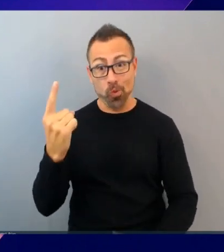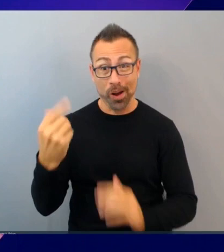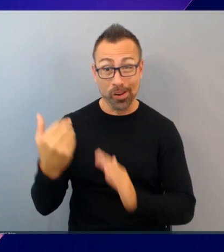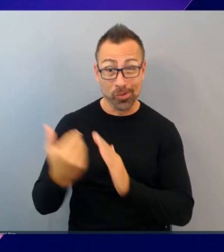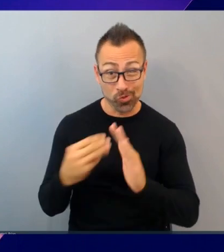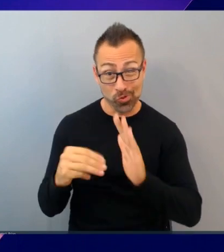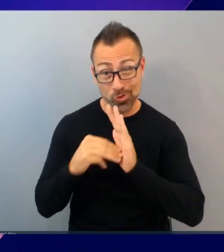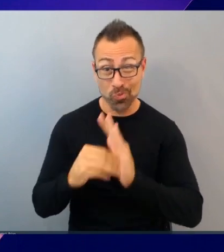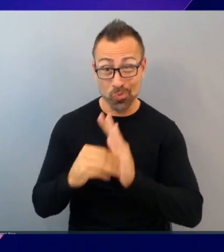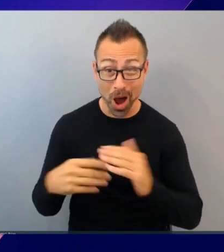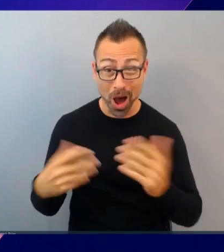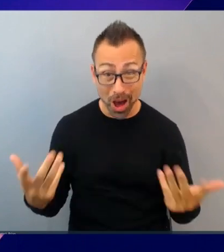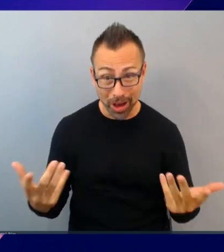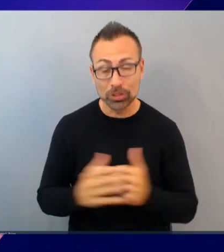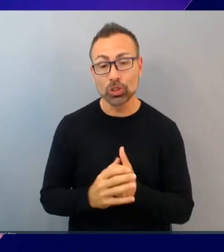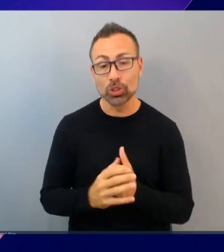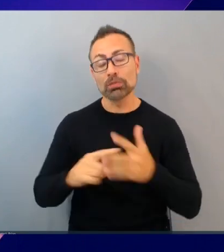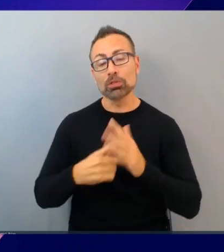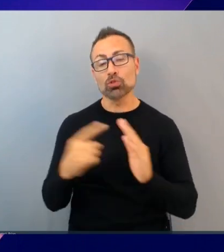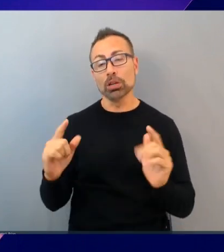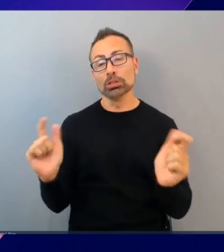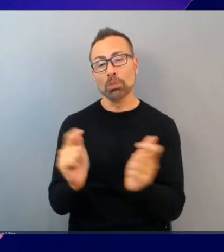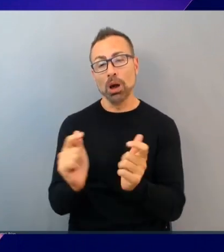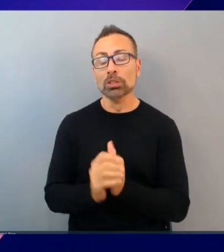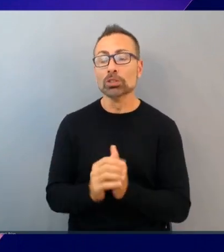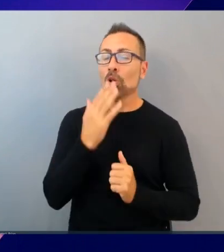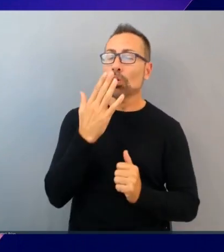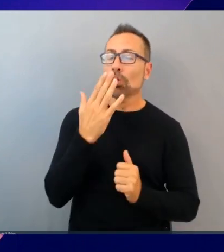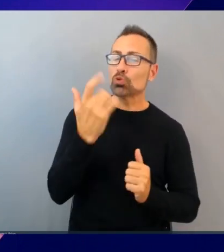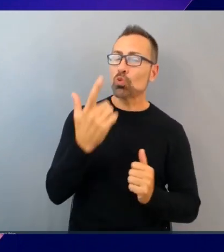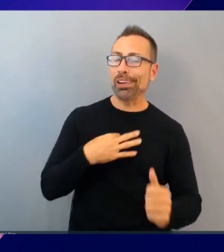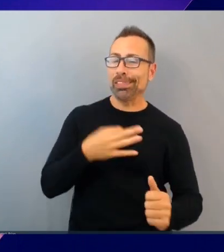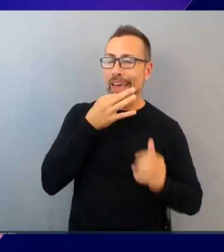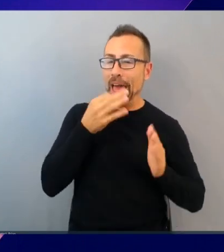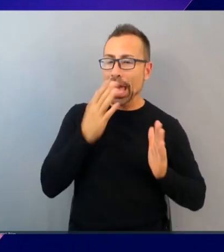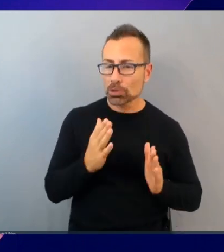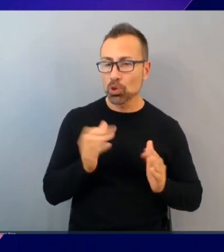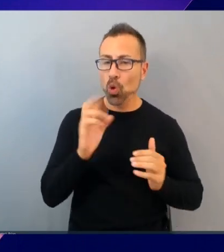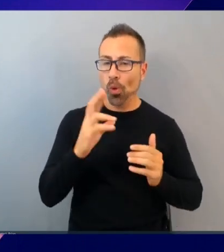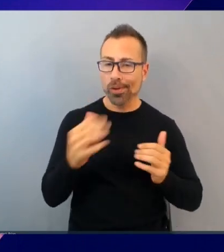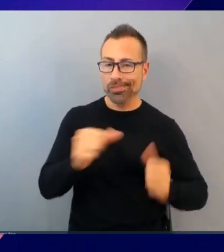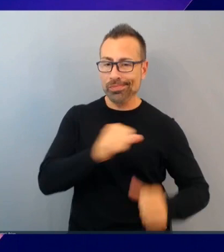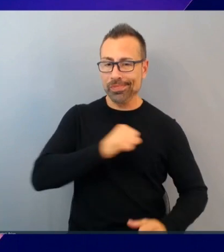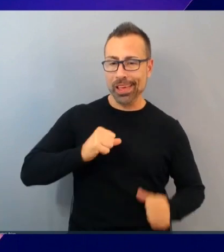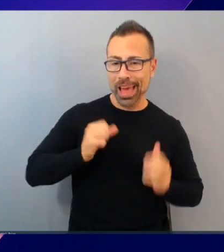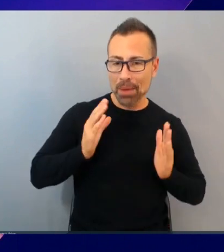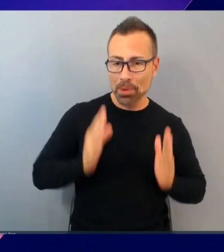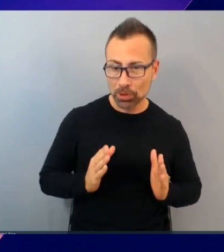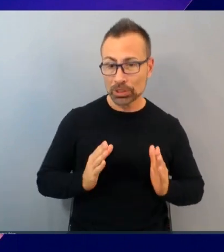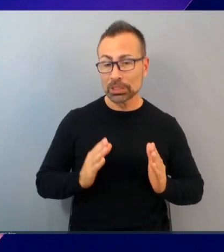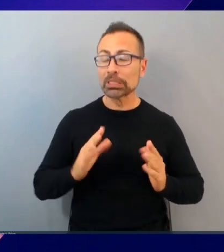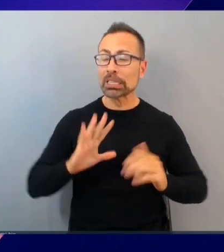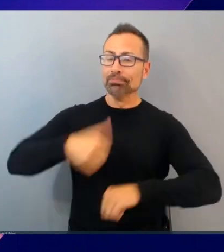So by allowing the expert, or the admin on the account, to establish those limits, they can help prevent those runaway spends